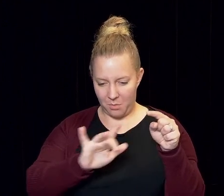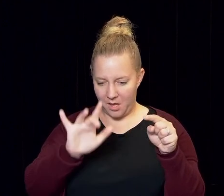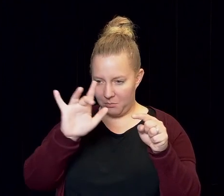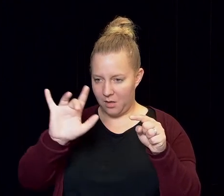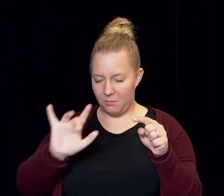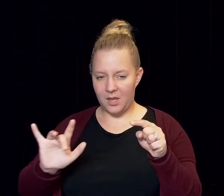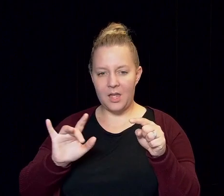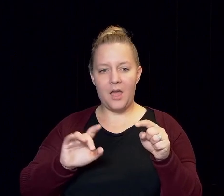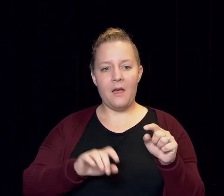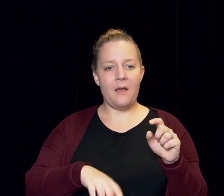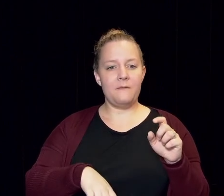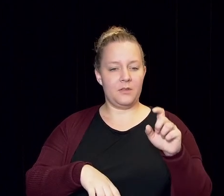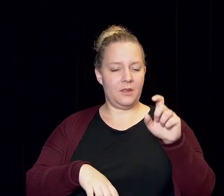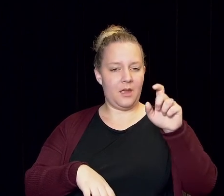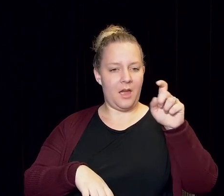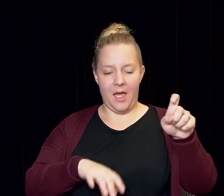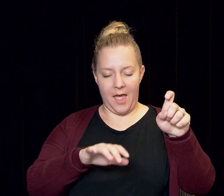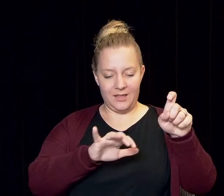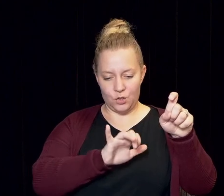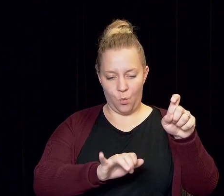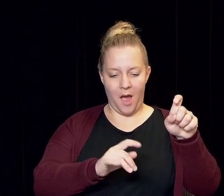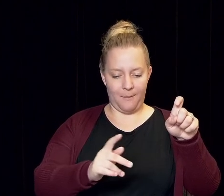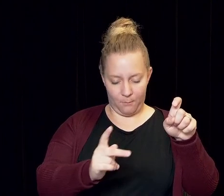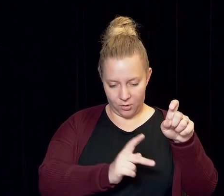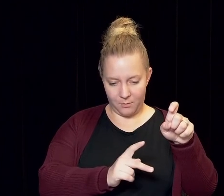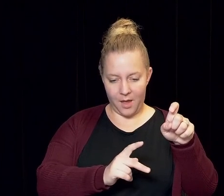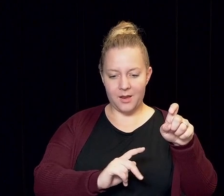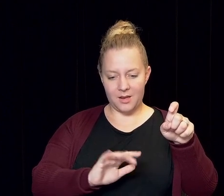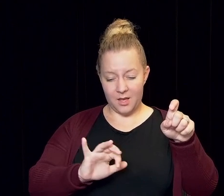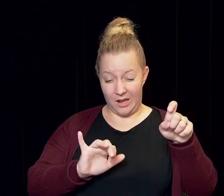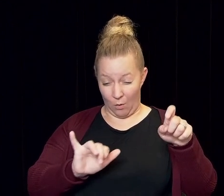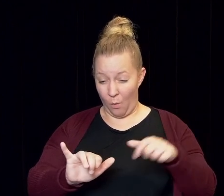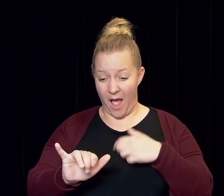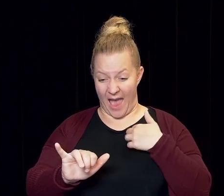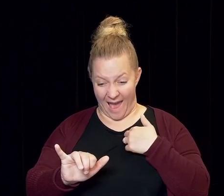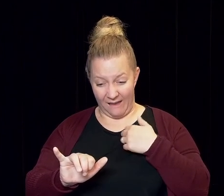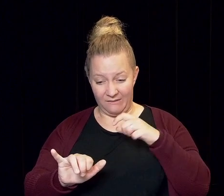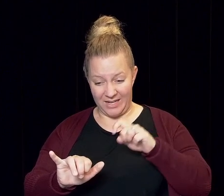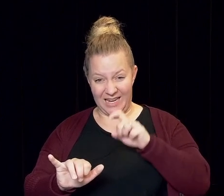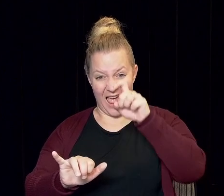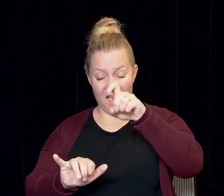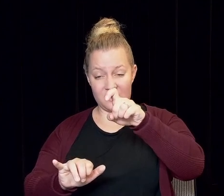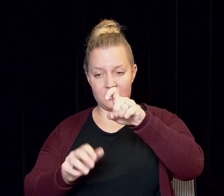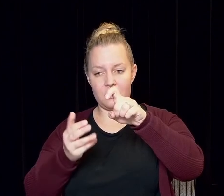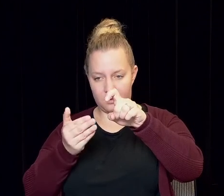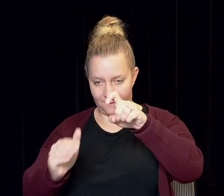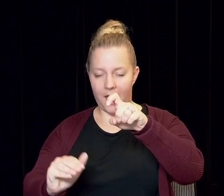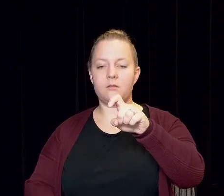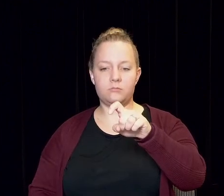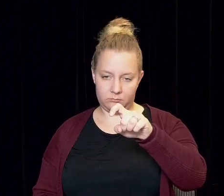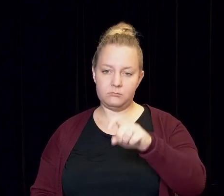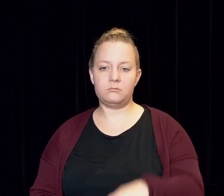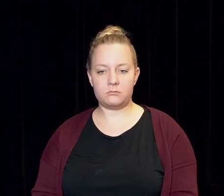y, I'm multiplying. But then, to get from y to x, I'm dividing here. All right, go ahead and pause this